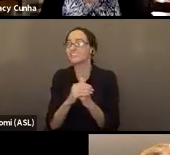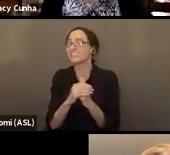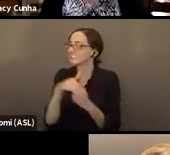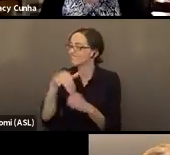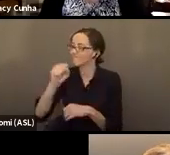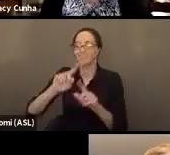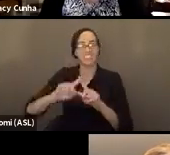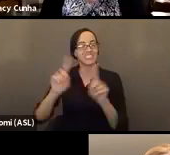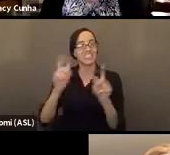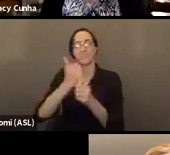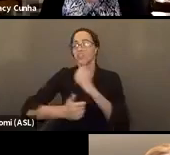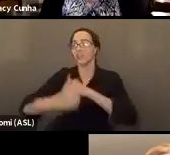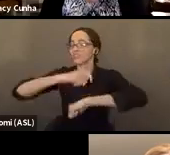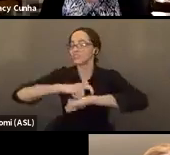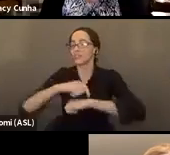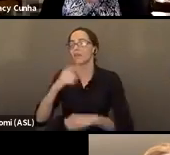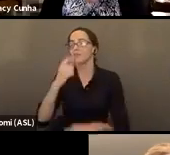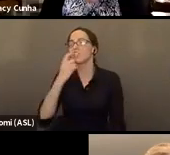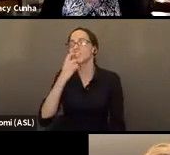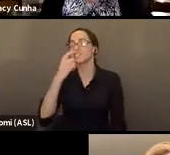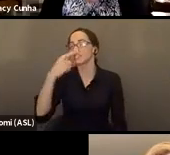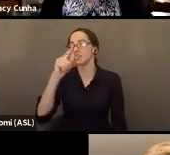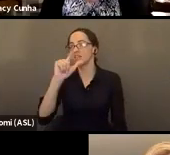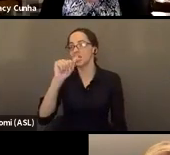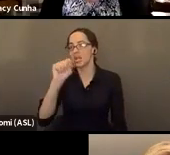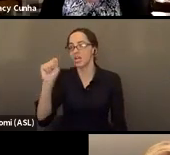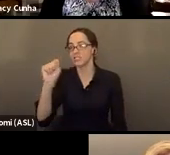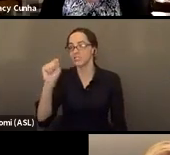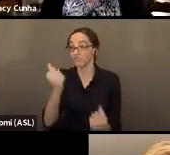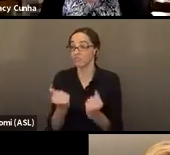people to call the sheriff's department uh because then the sheriff's department would call